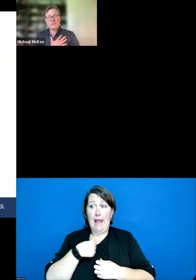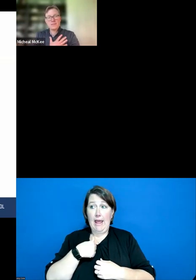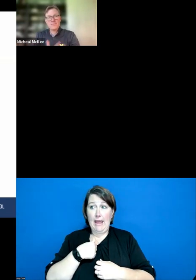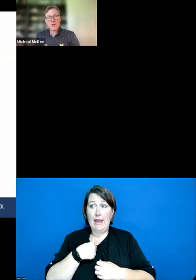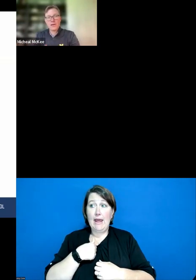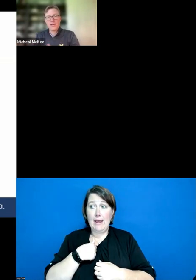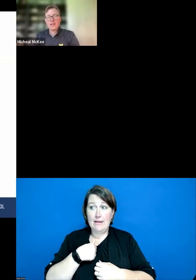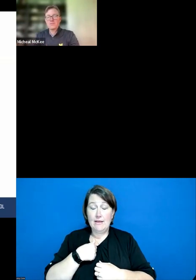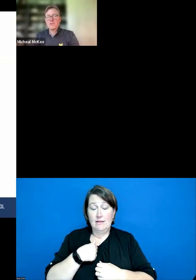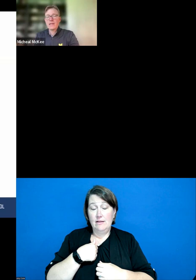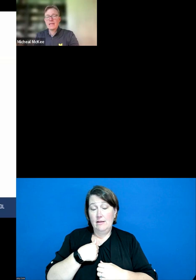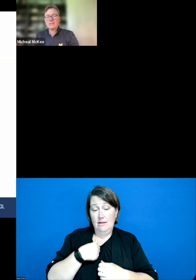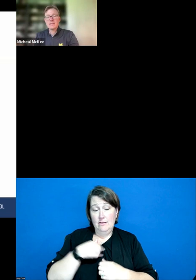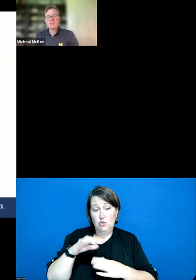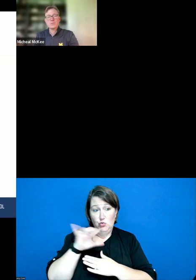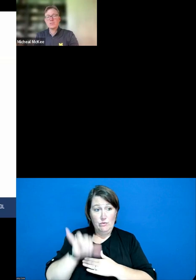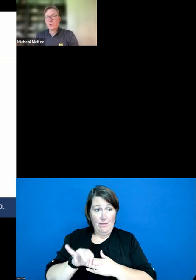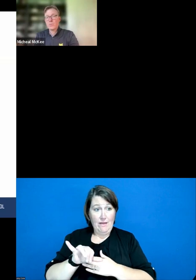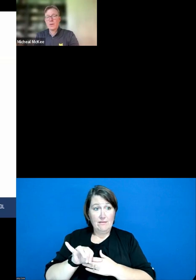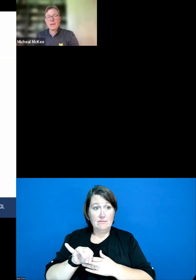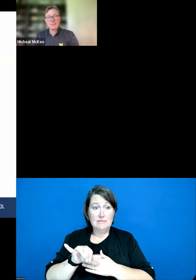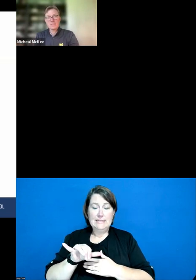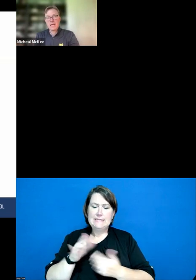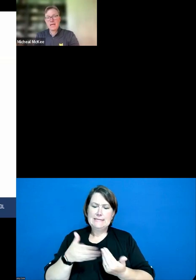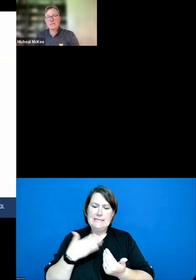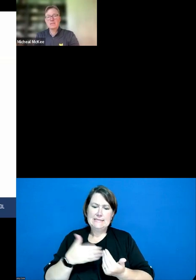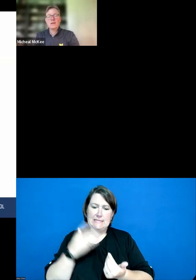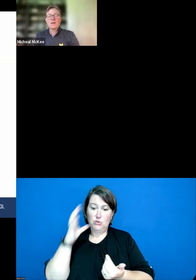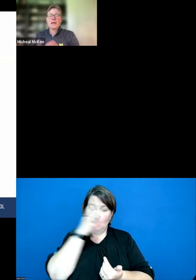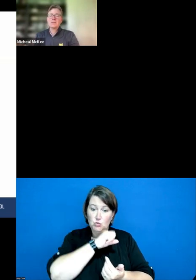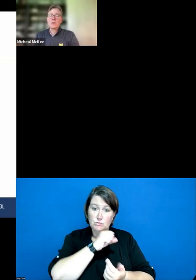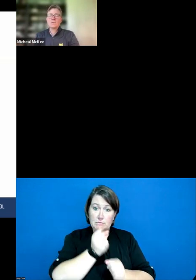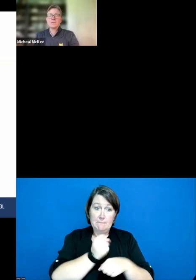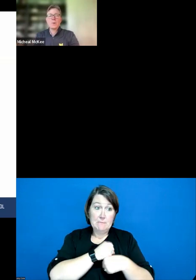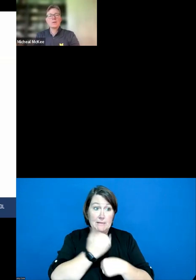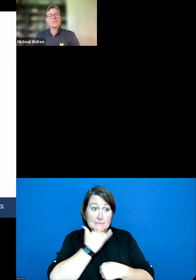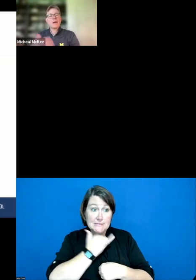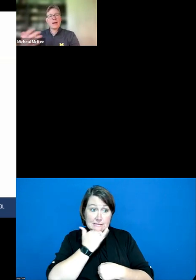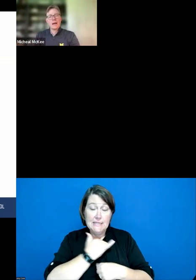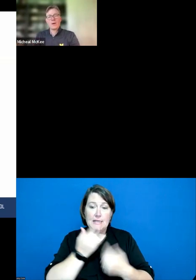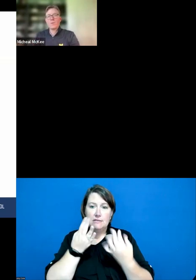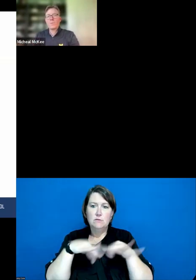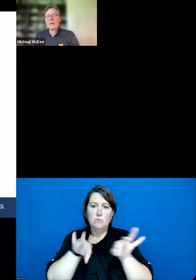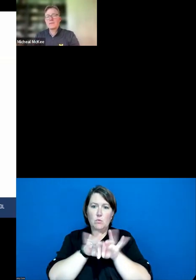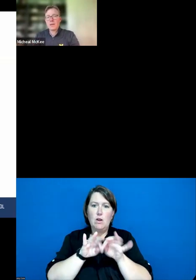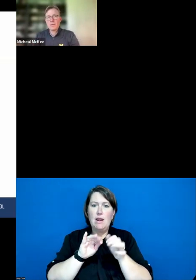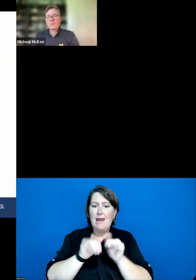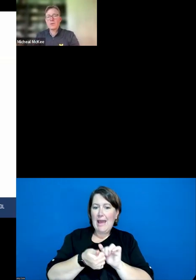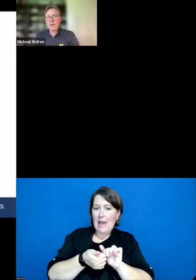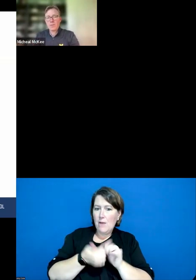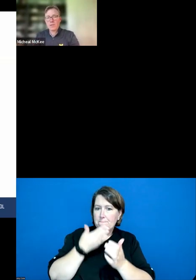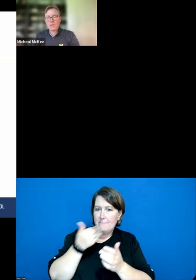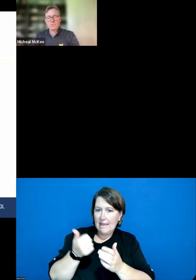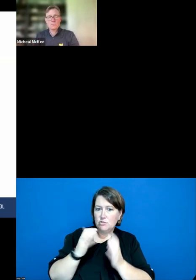It's very easy to assume and make mistakes. And so it's important how fast can we communicate with you?